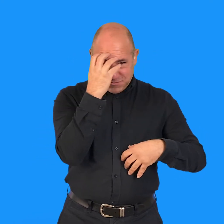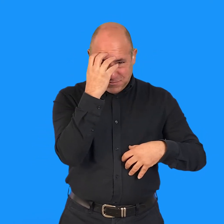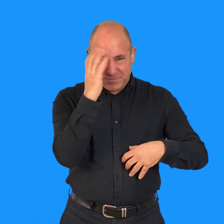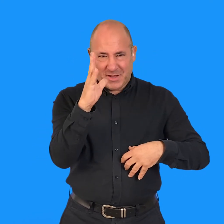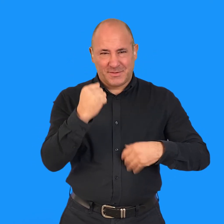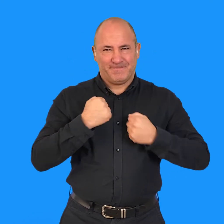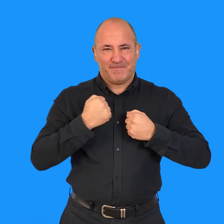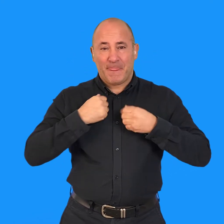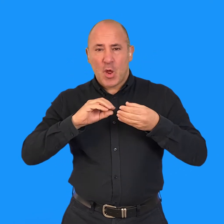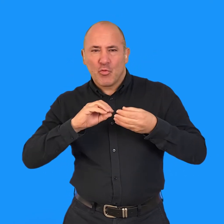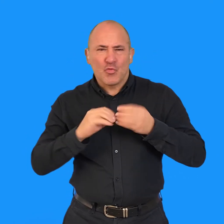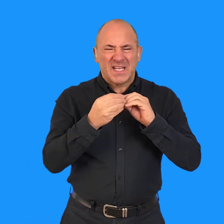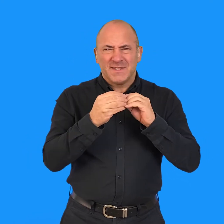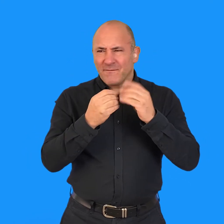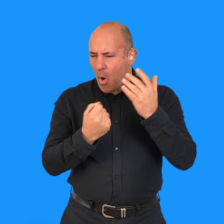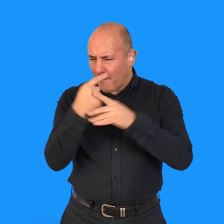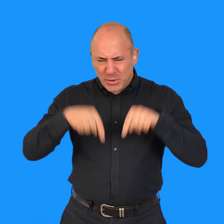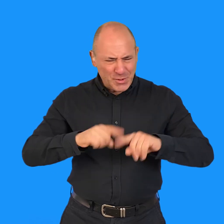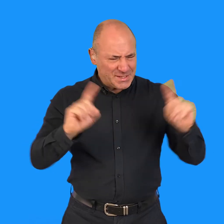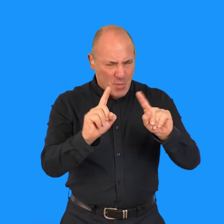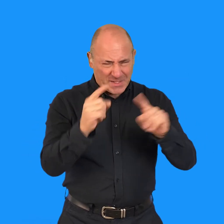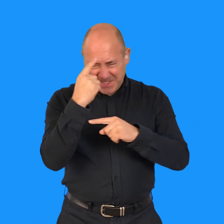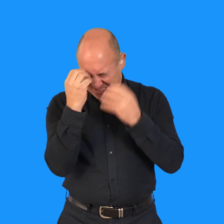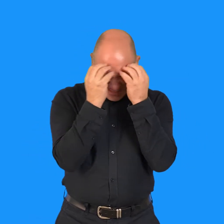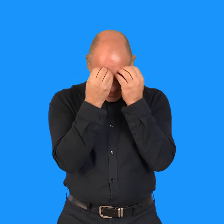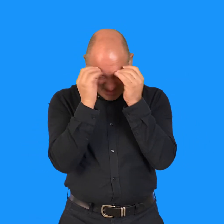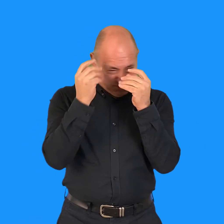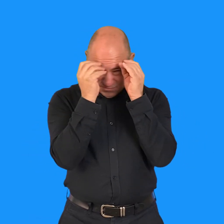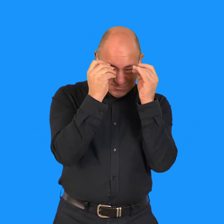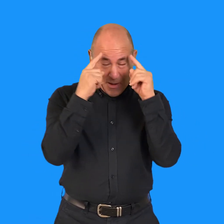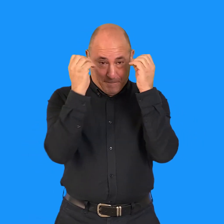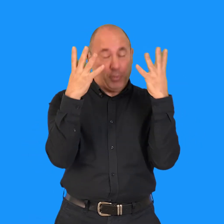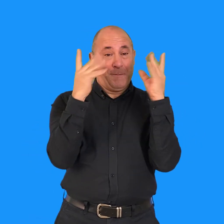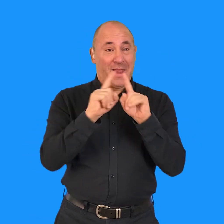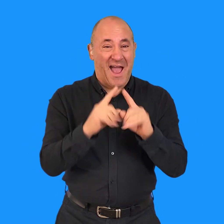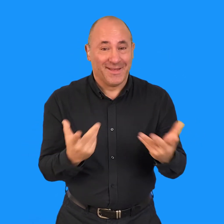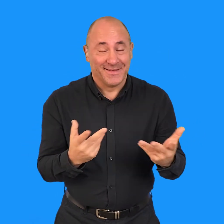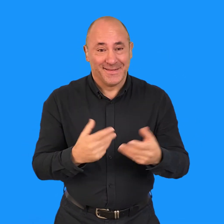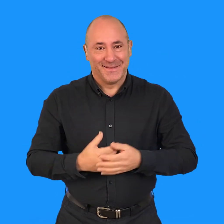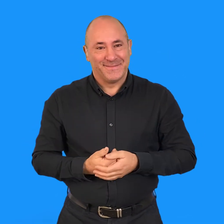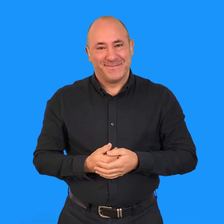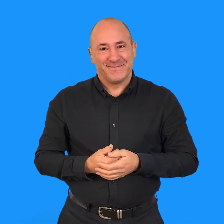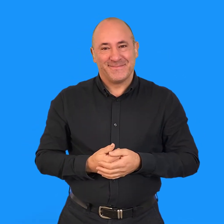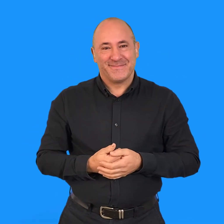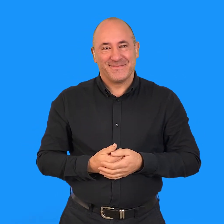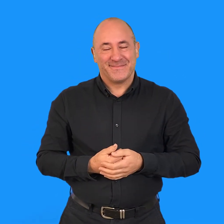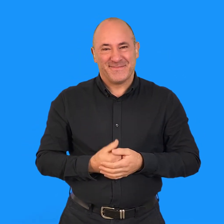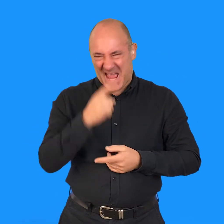yes, it's an absolute hate, like, ugh! But it's around what's my creative opportunity here?